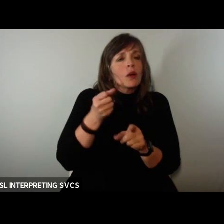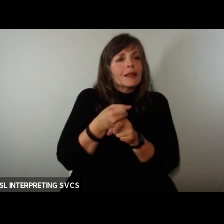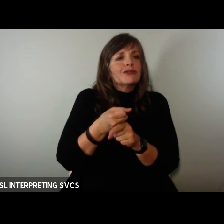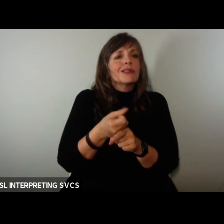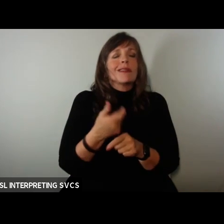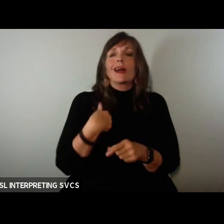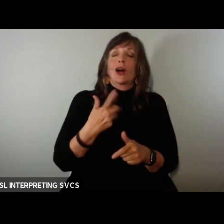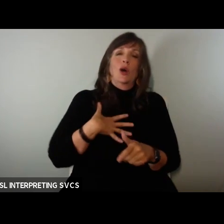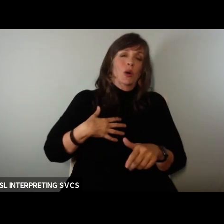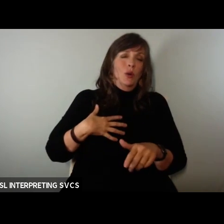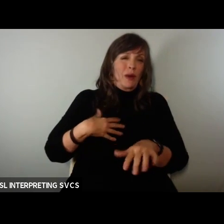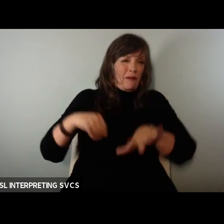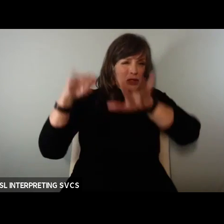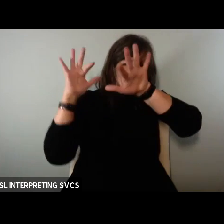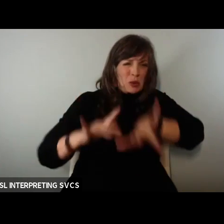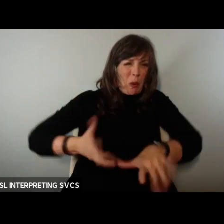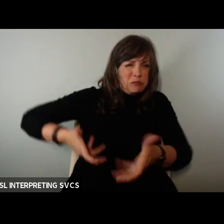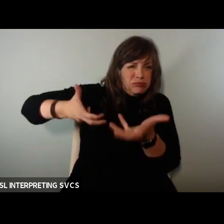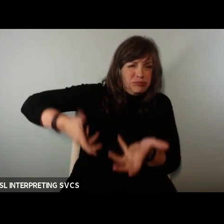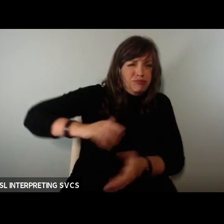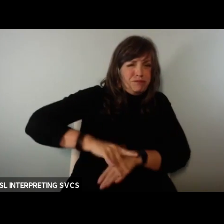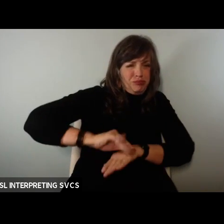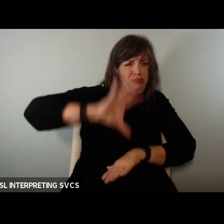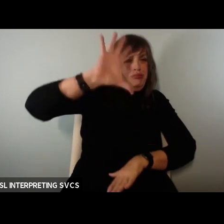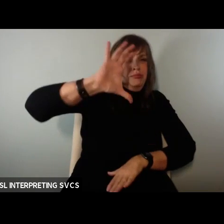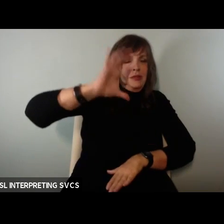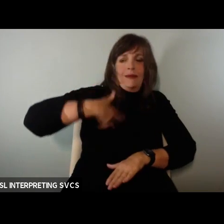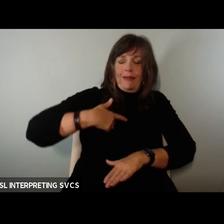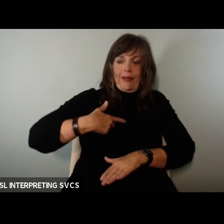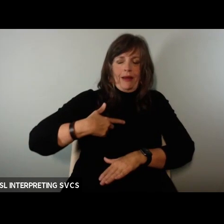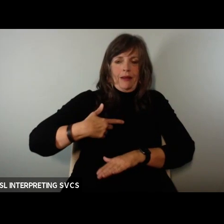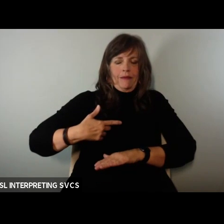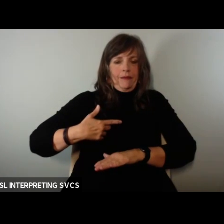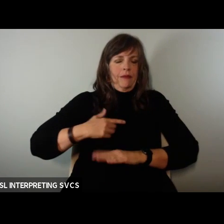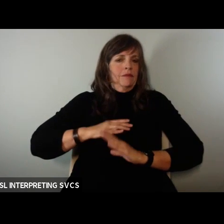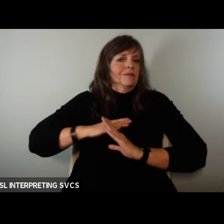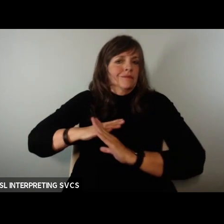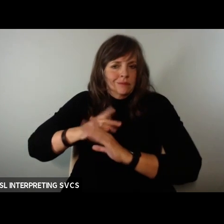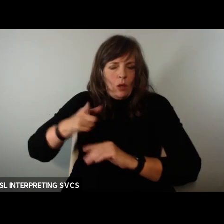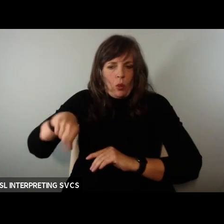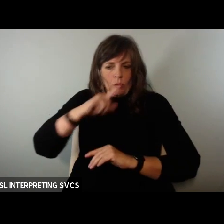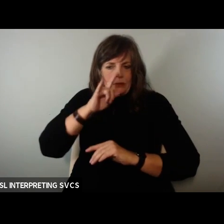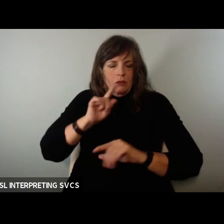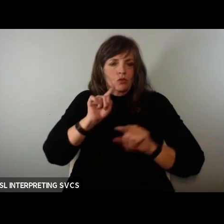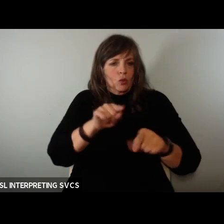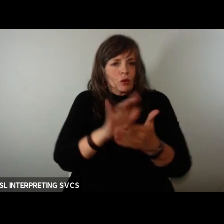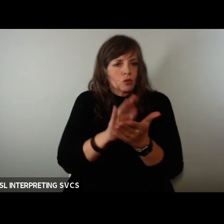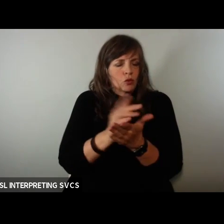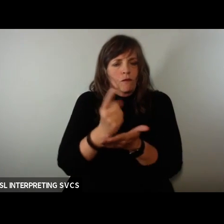and we kind of put together lunch campaigns, things like that. But this was something I knew was going to be bigger.